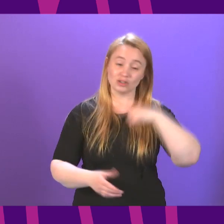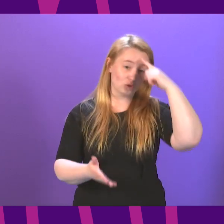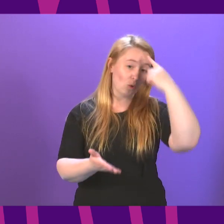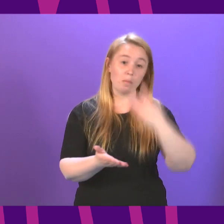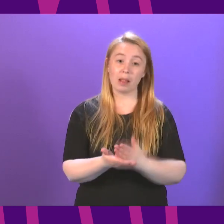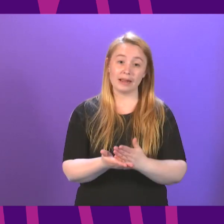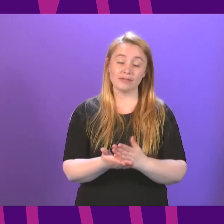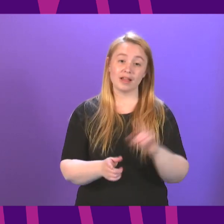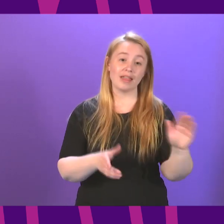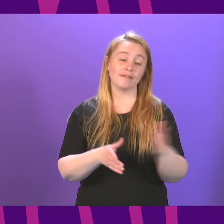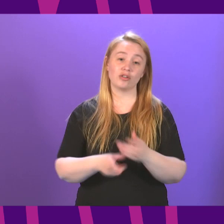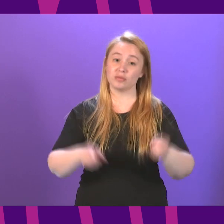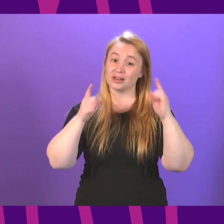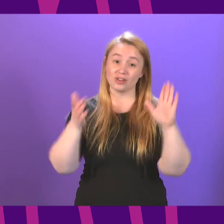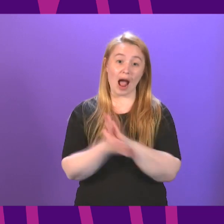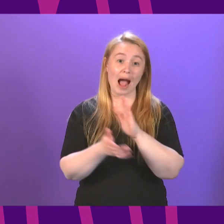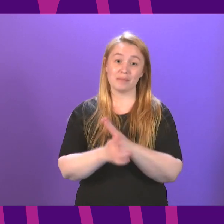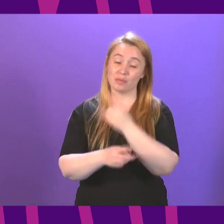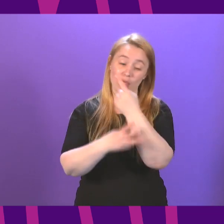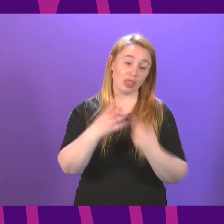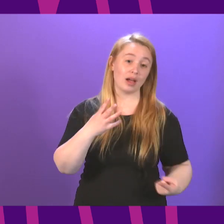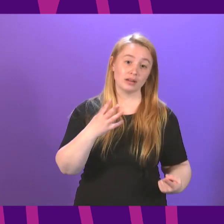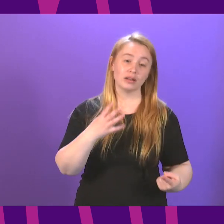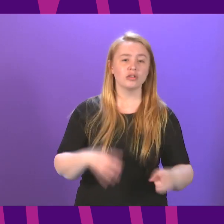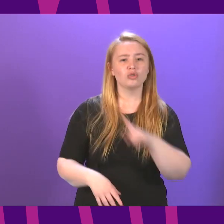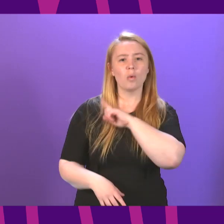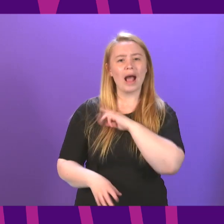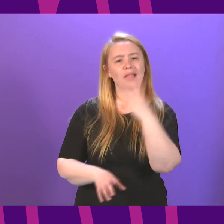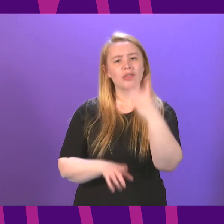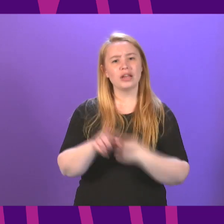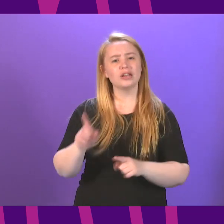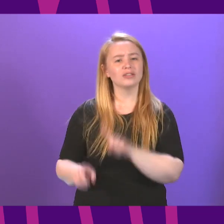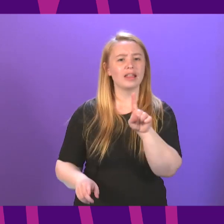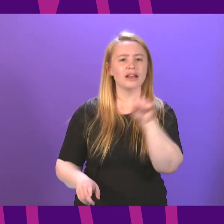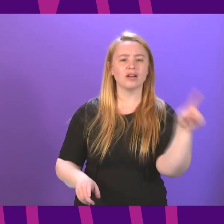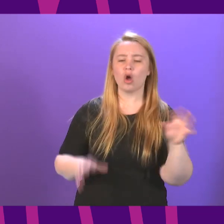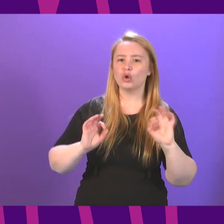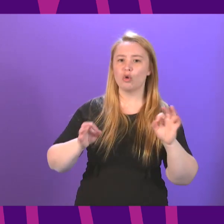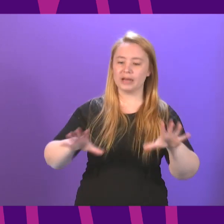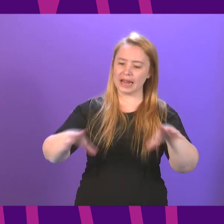is happy with any of that, so why, three years on, has no one assumed responsibility? Why does she